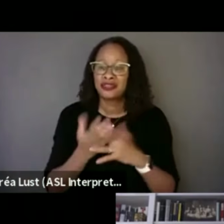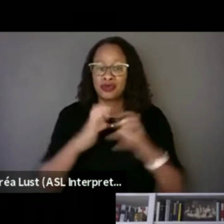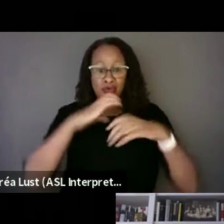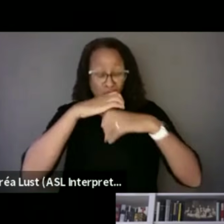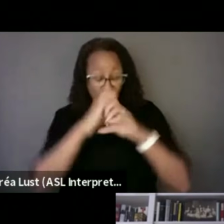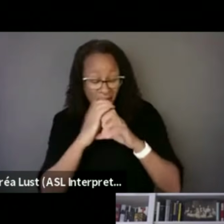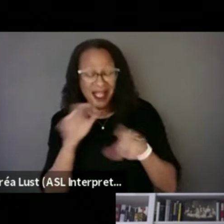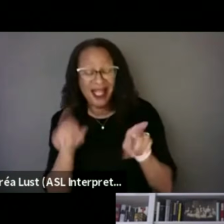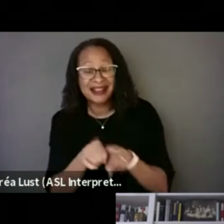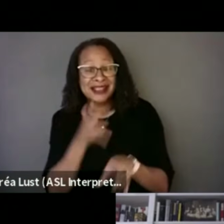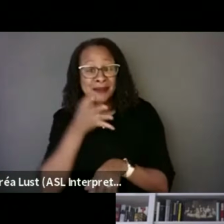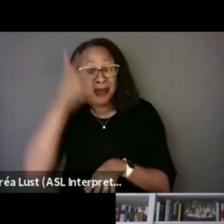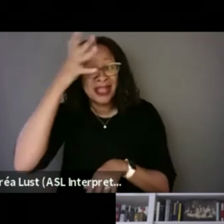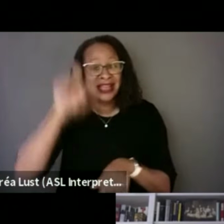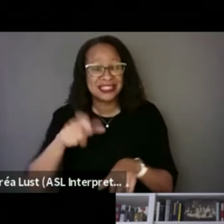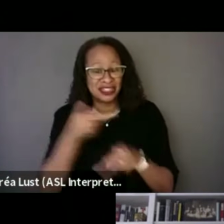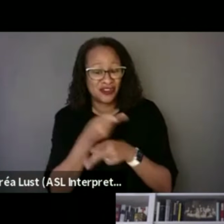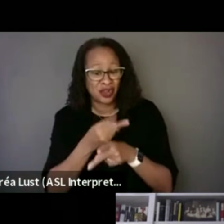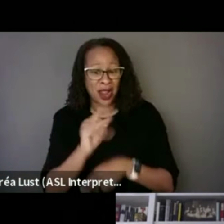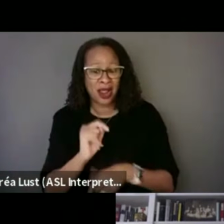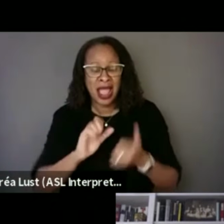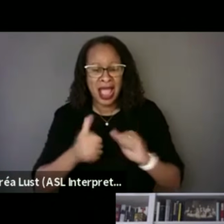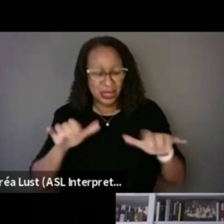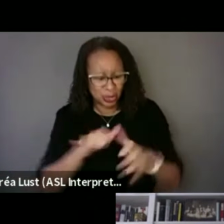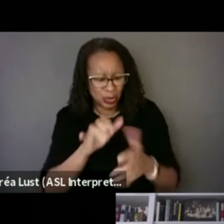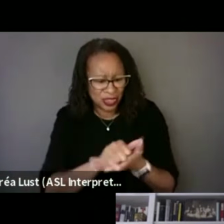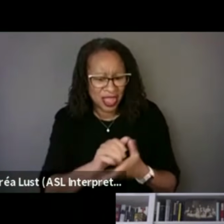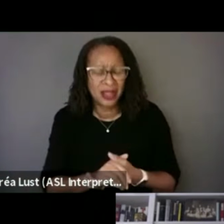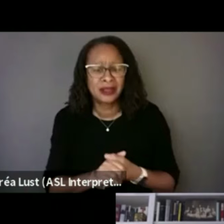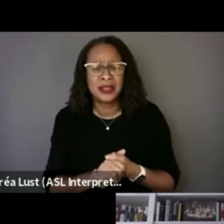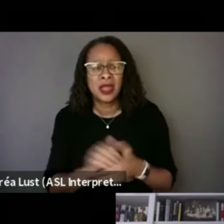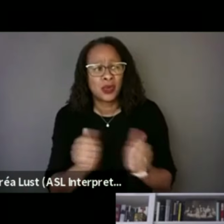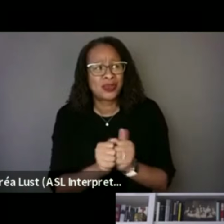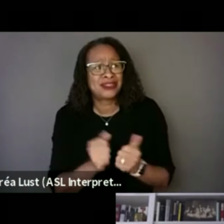we had to sort of figure out how do you, how do you do that with something as epic as this?